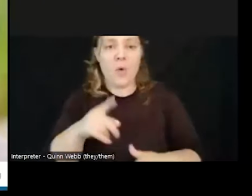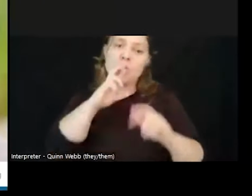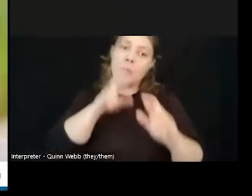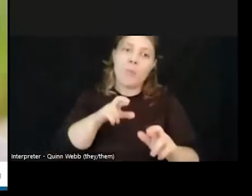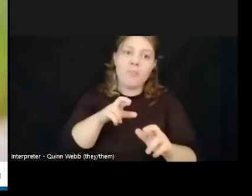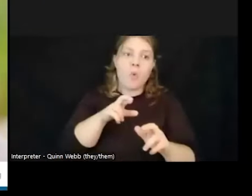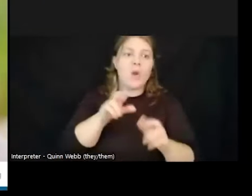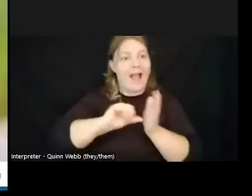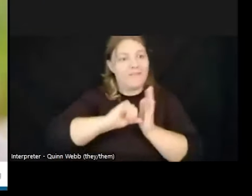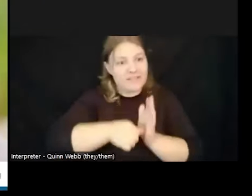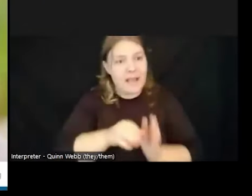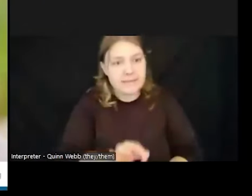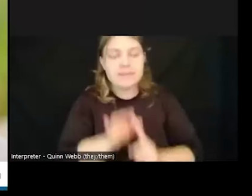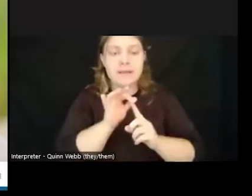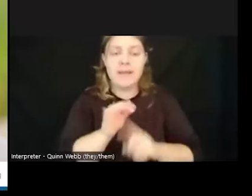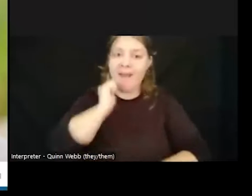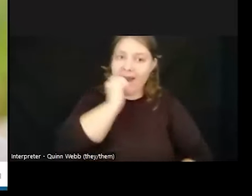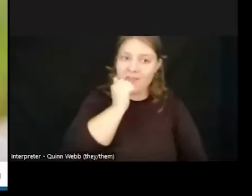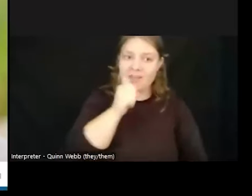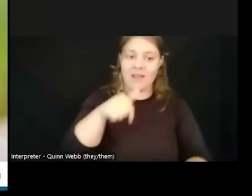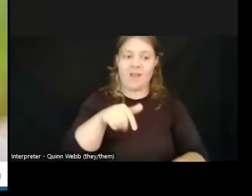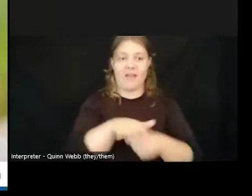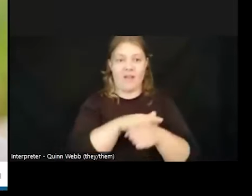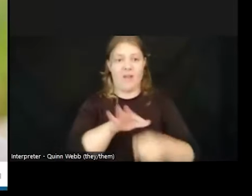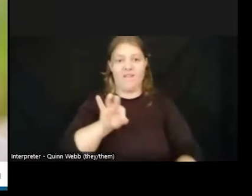every day in the fingerlakes there are people who are struggling with health conditions that